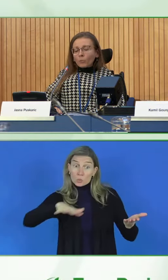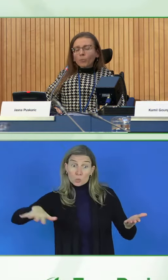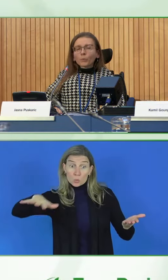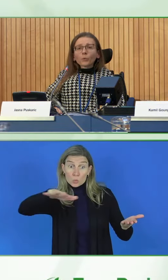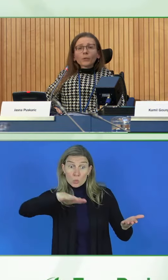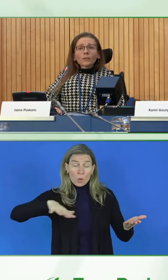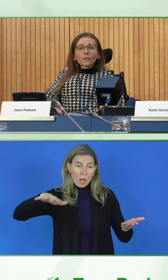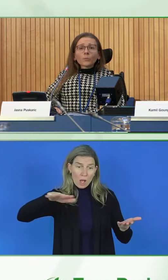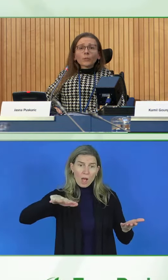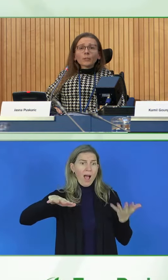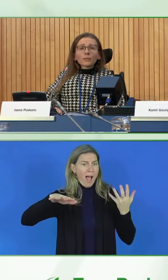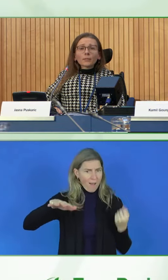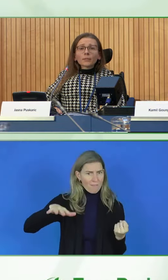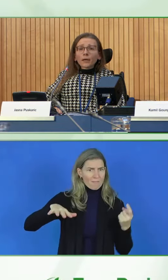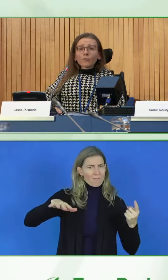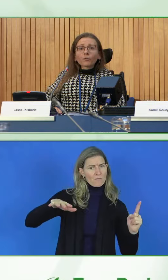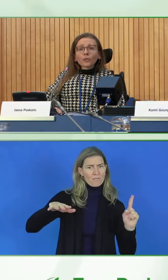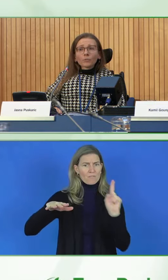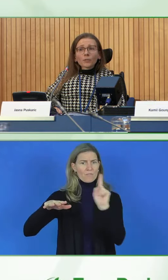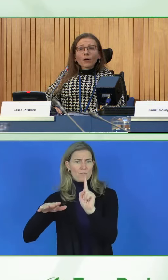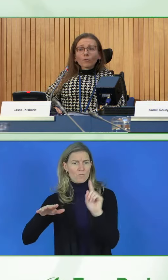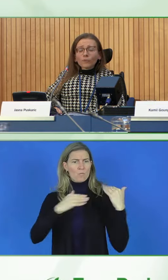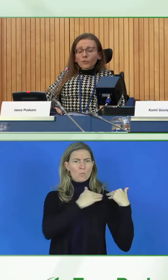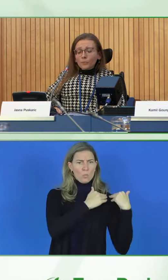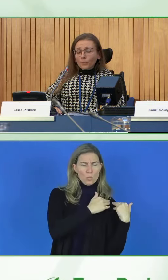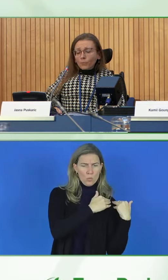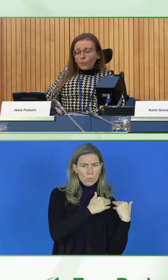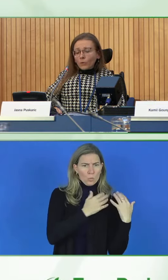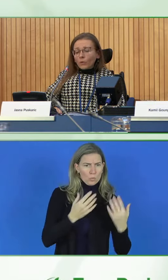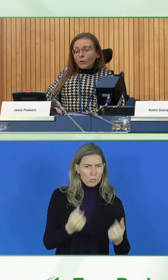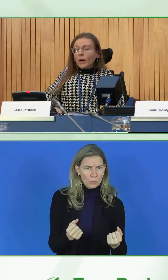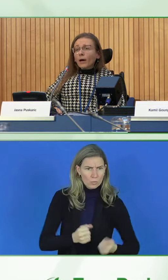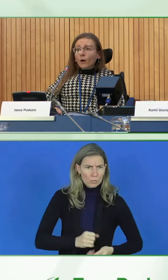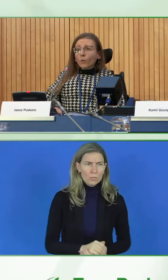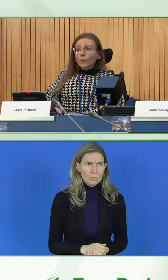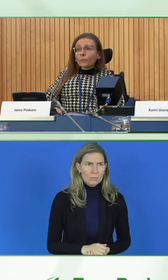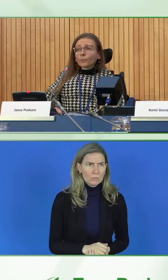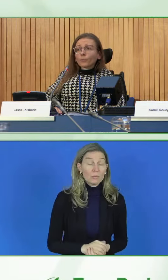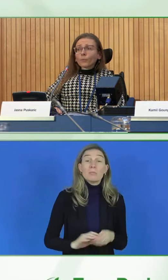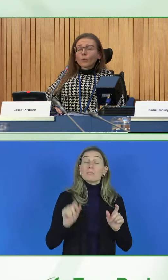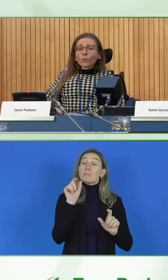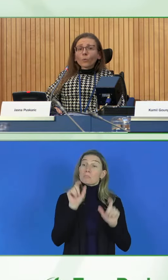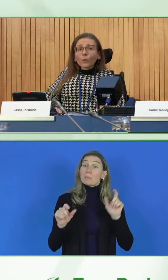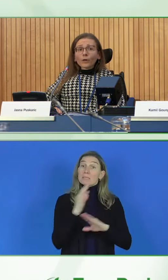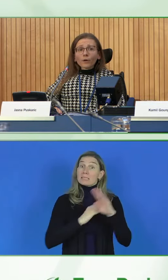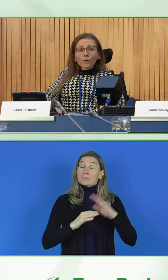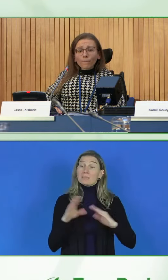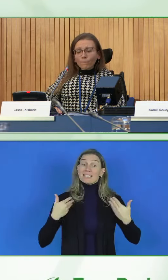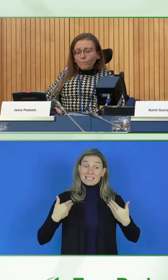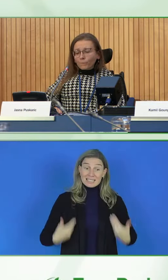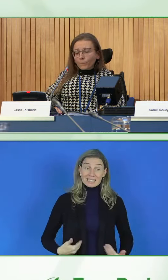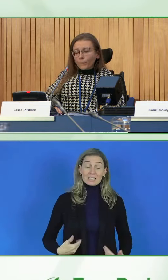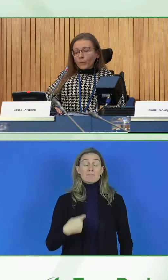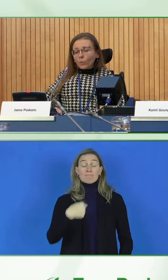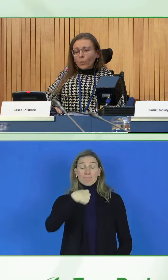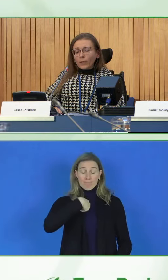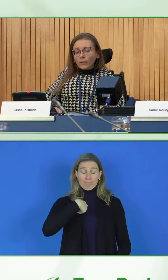People with disabilities decide for themselves how, where, when,